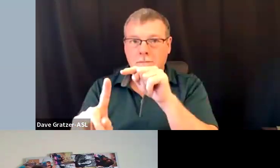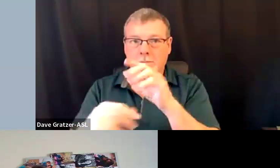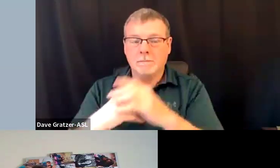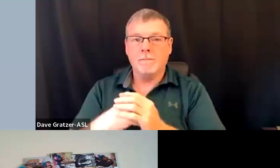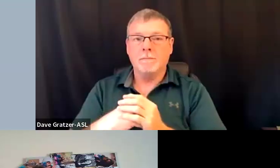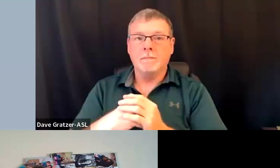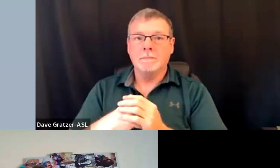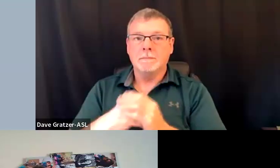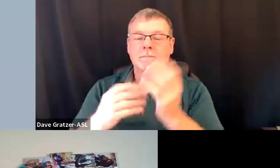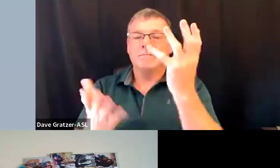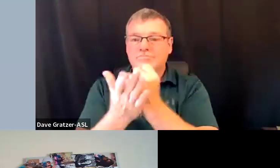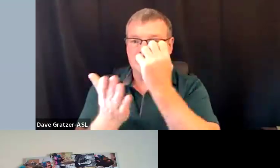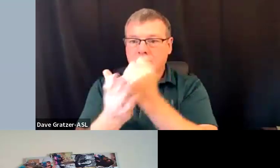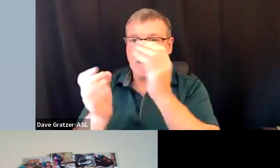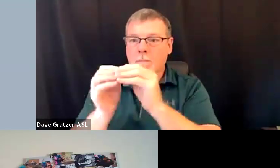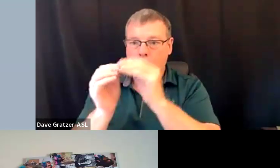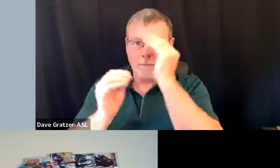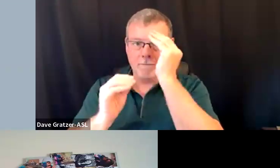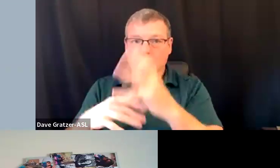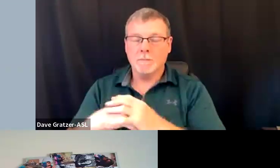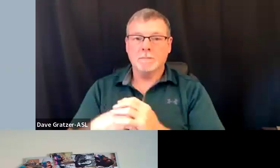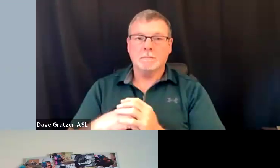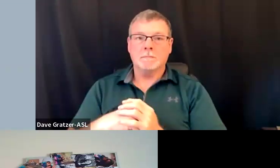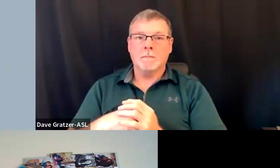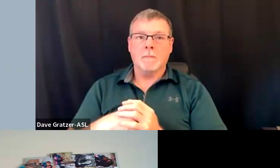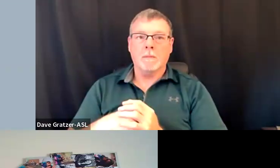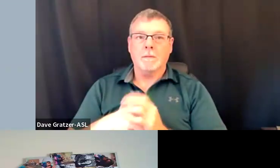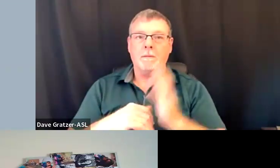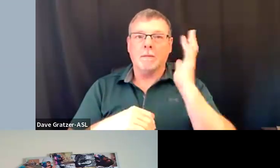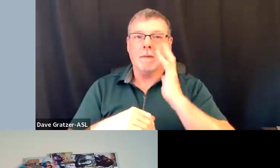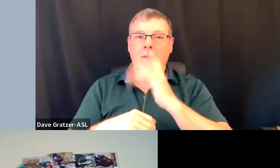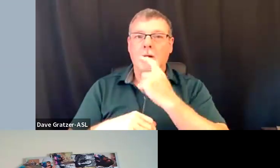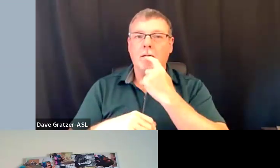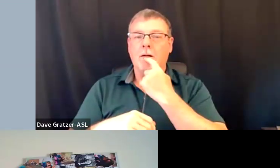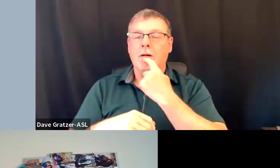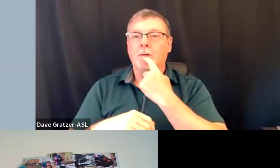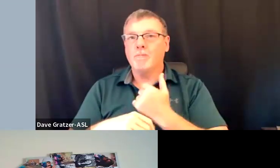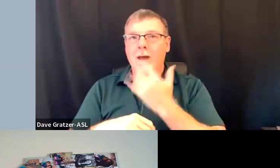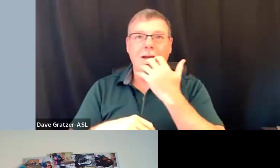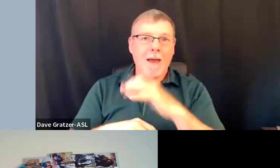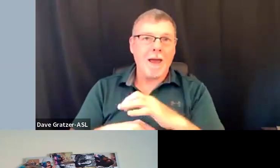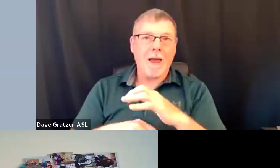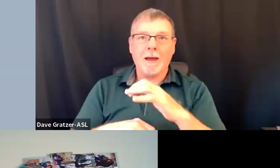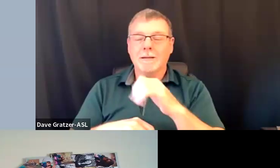as you get more information from them. I know we use the like "Red Hat 10th Street Bridge" often,